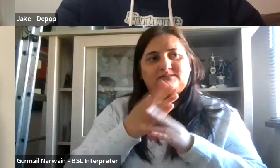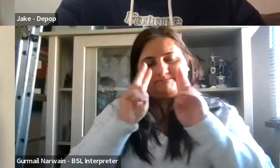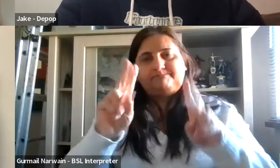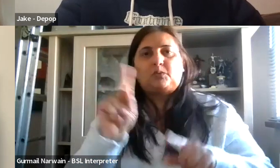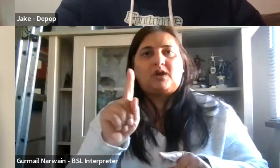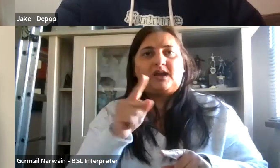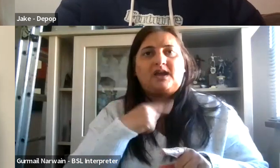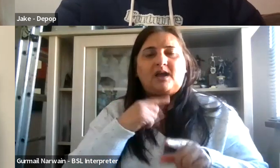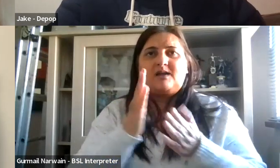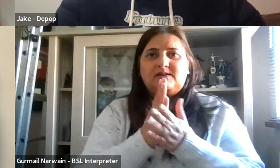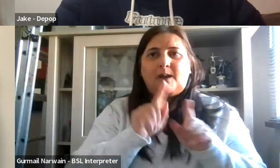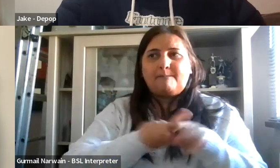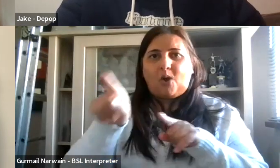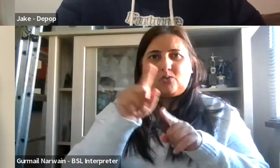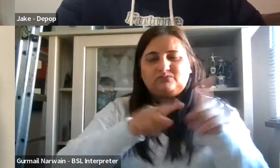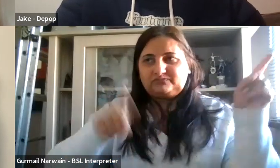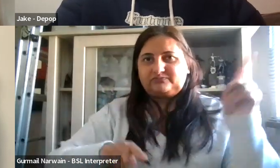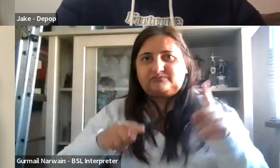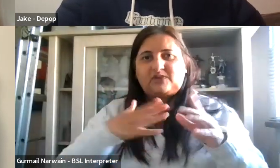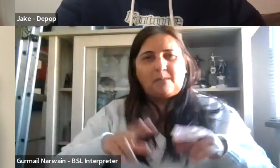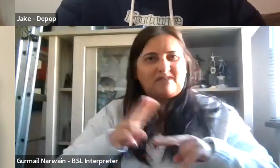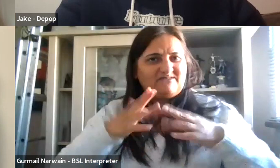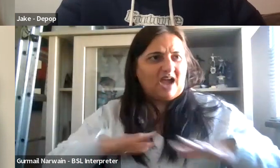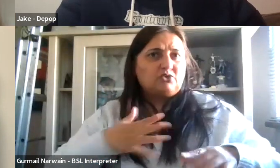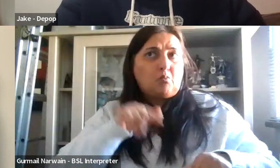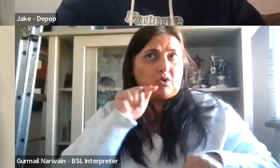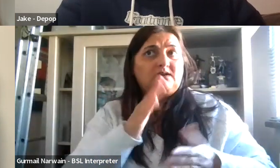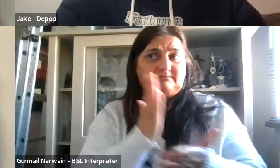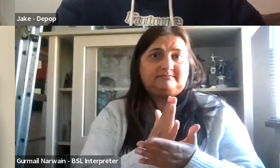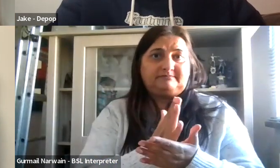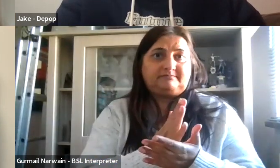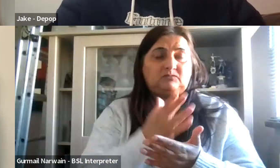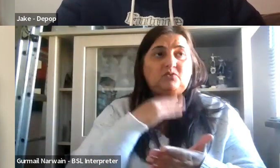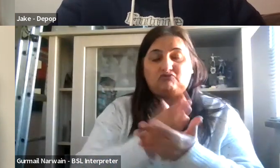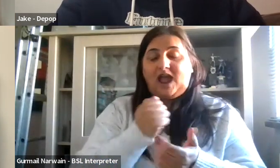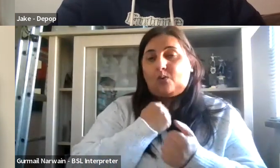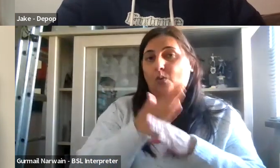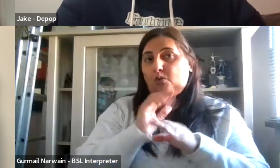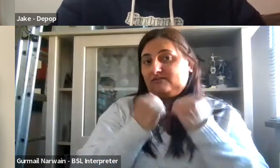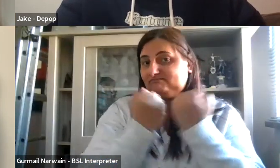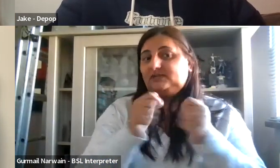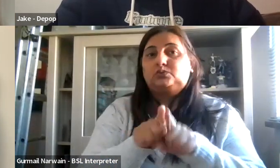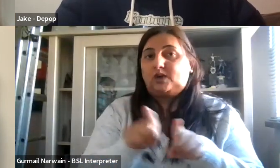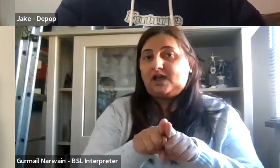Our mission is to be the world's most diverse, progressive home of fashion, and in reality we want this to be true of our workforce. We aim to be the most diverse home of fashion, we need to to be true of the workforce, it need to reflect the same.